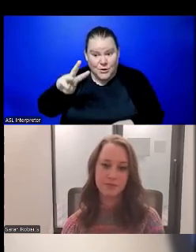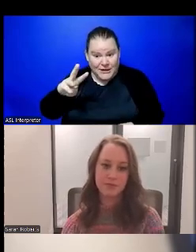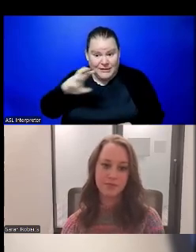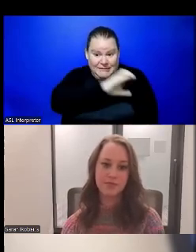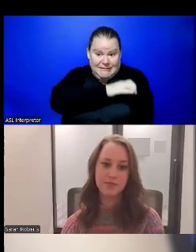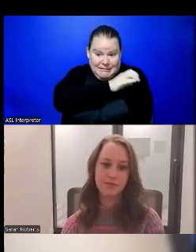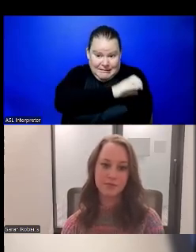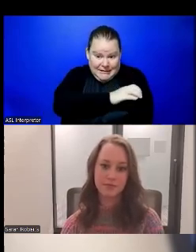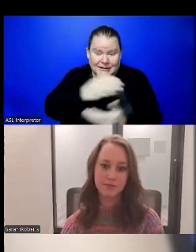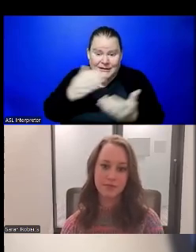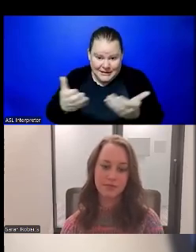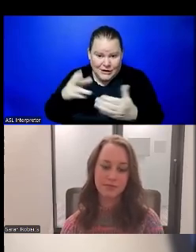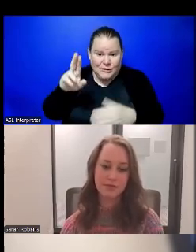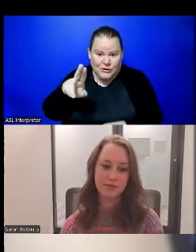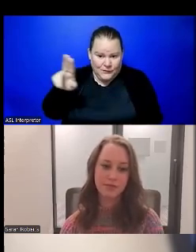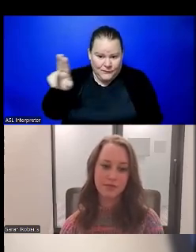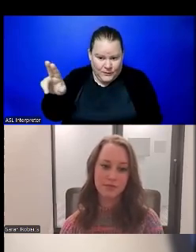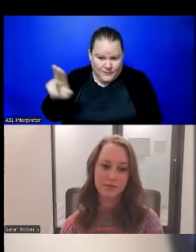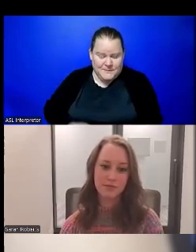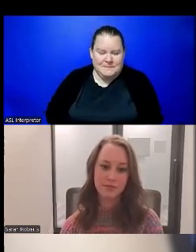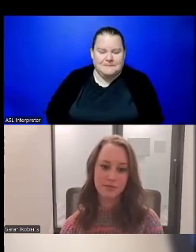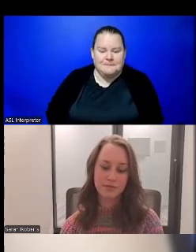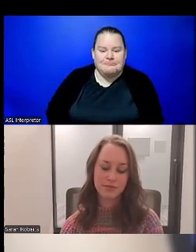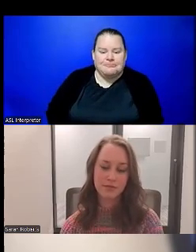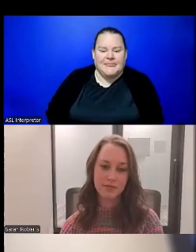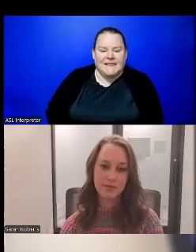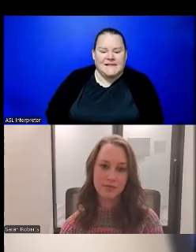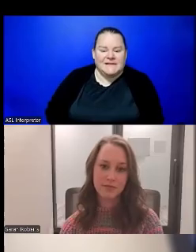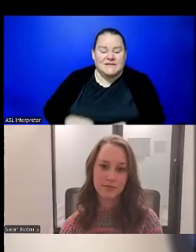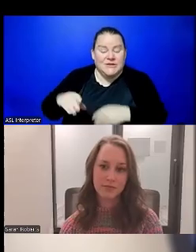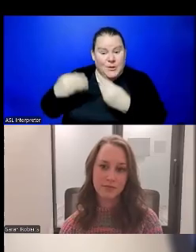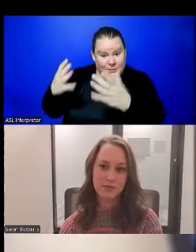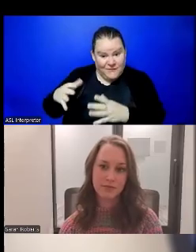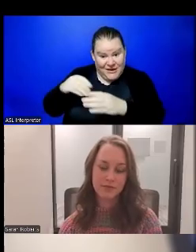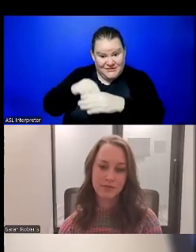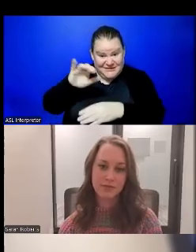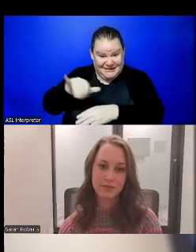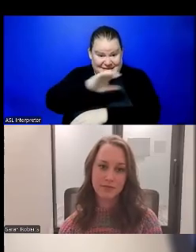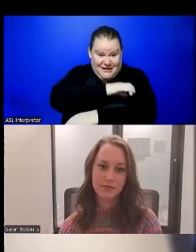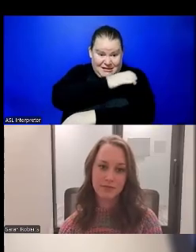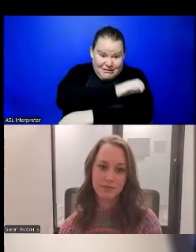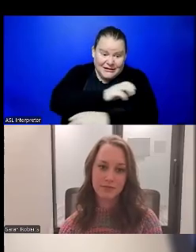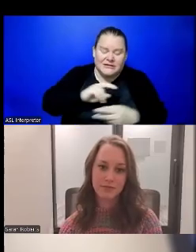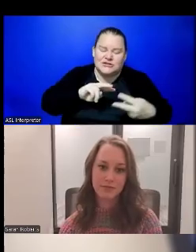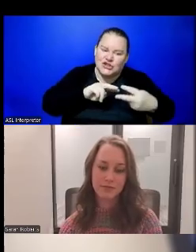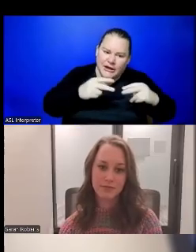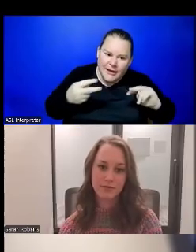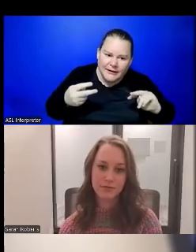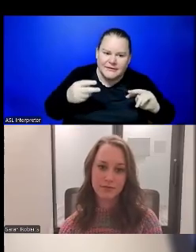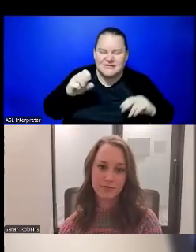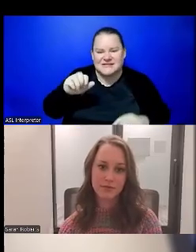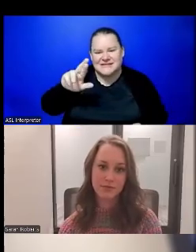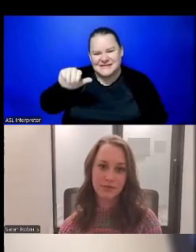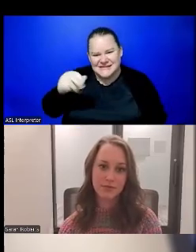University of Utah. The providers in that clinic are genetics. We have Sarah, who's our dietician through genetics,